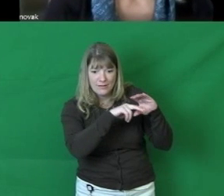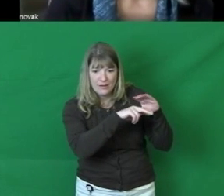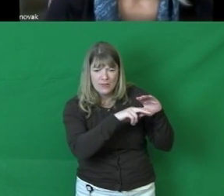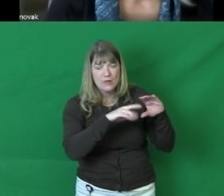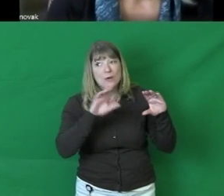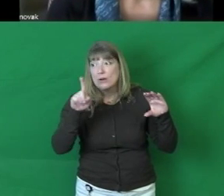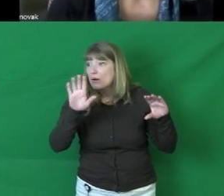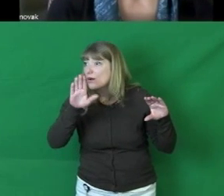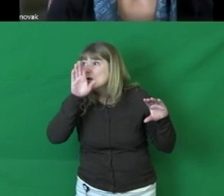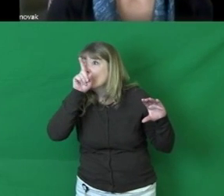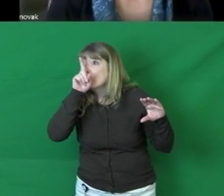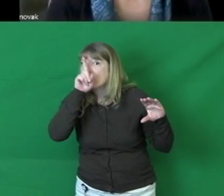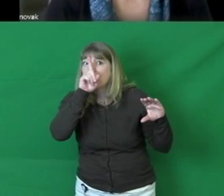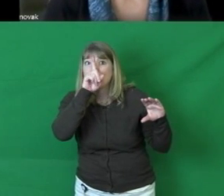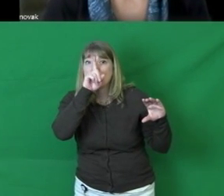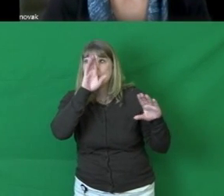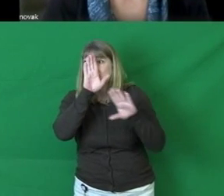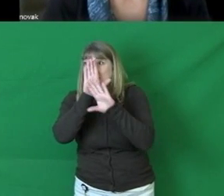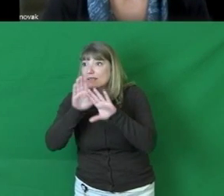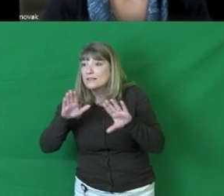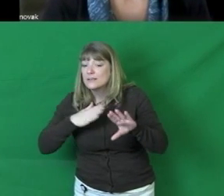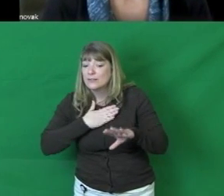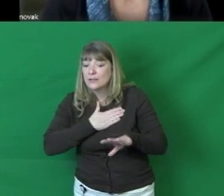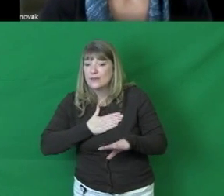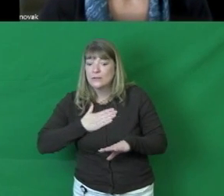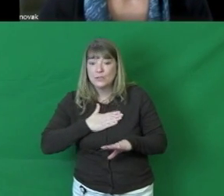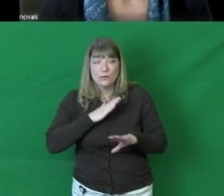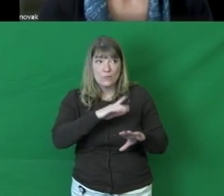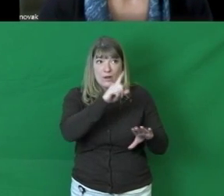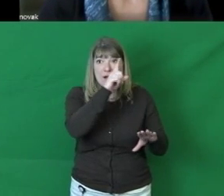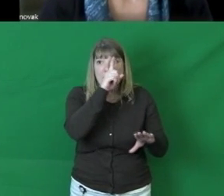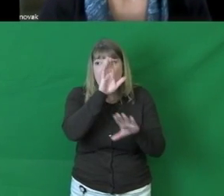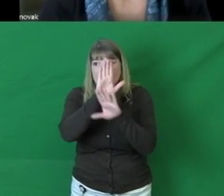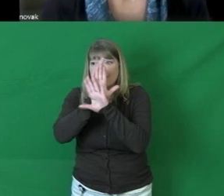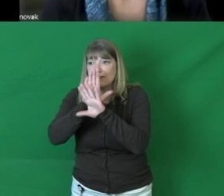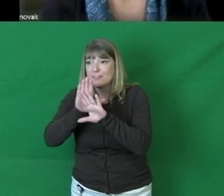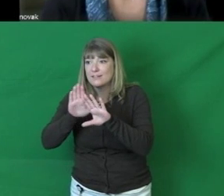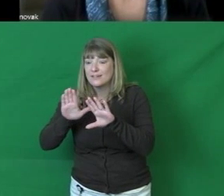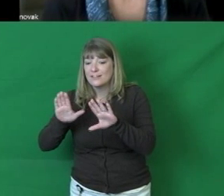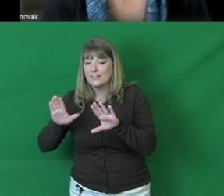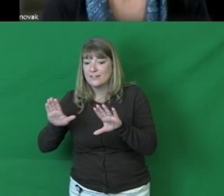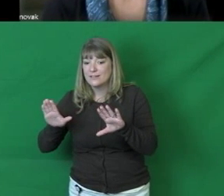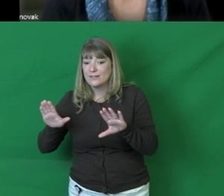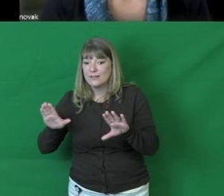Please be very quiet, very, very quiet.